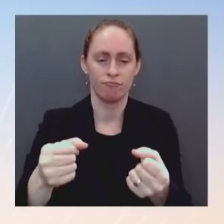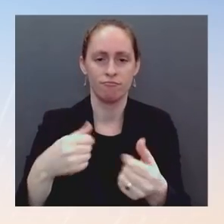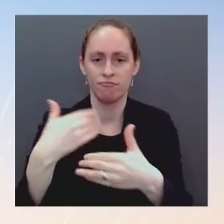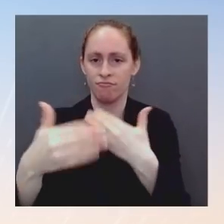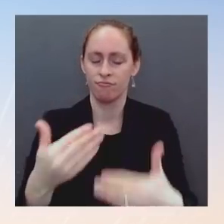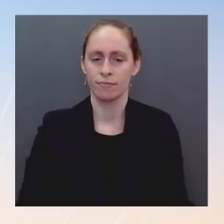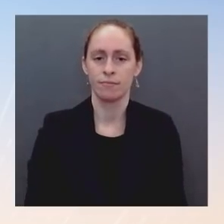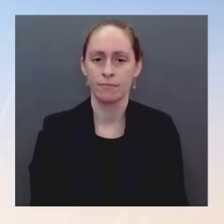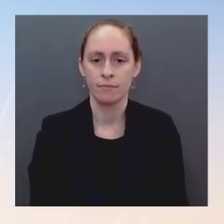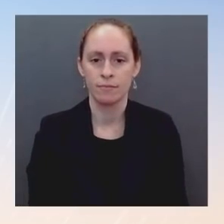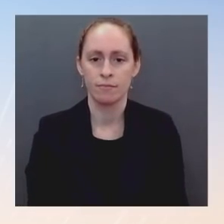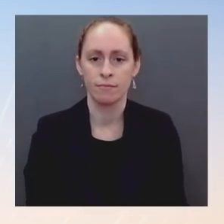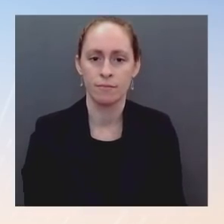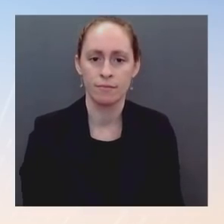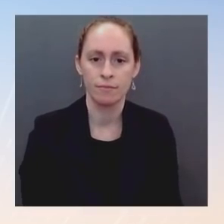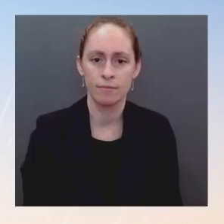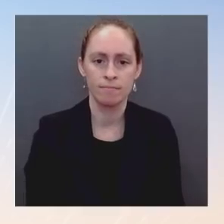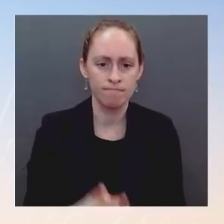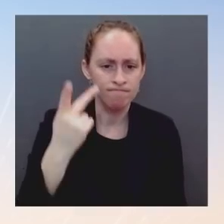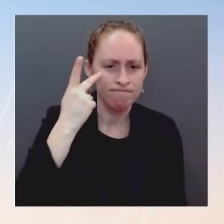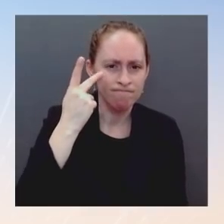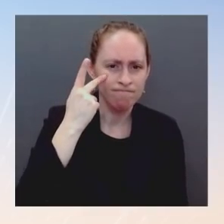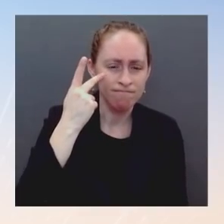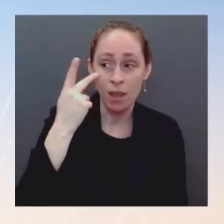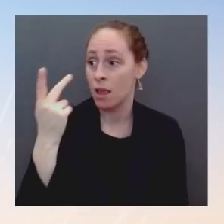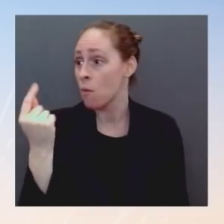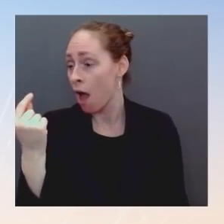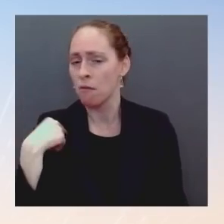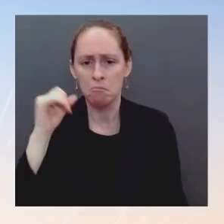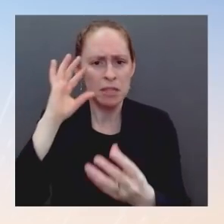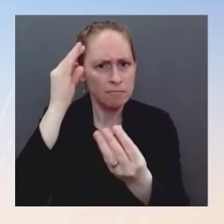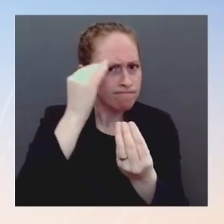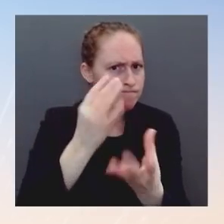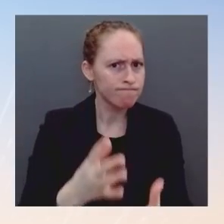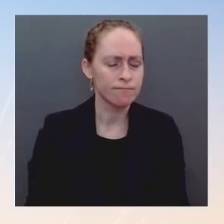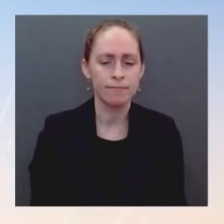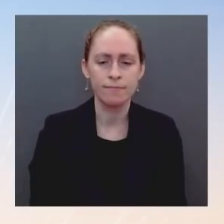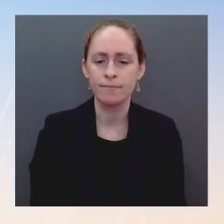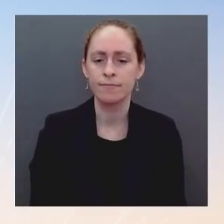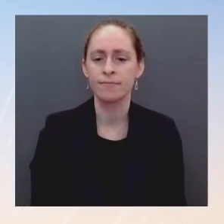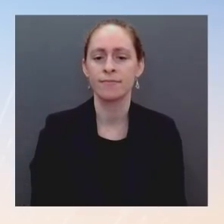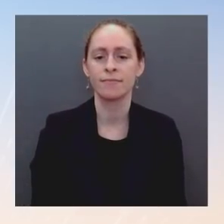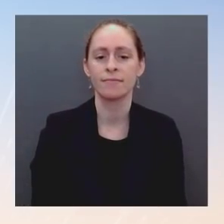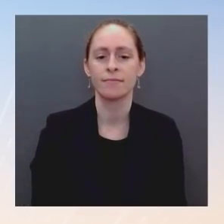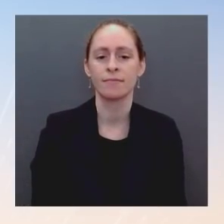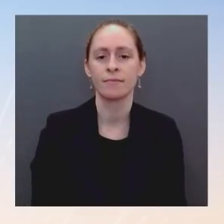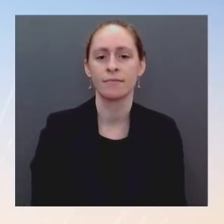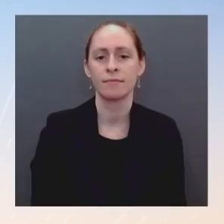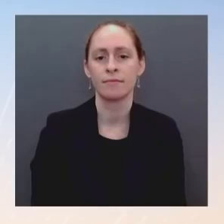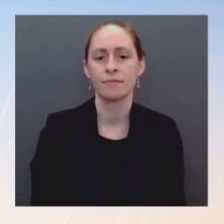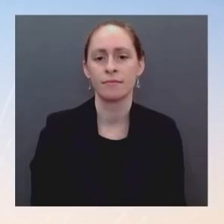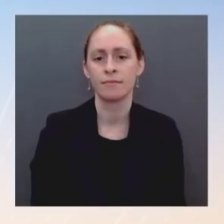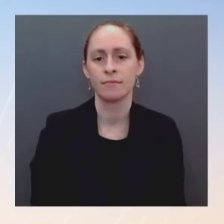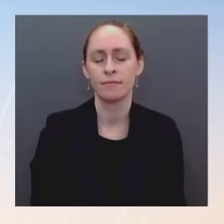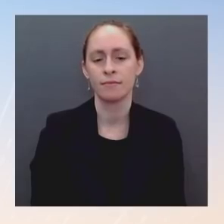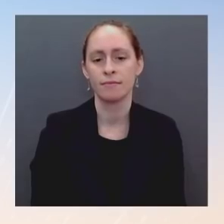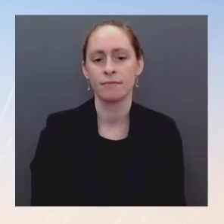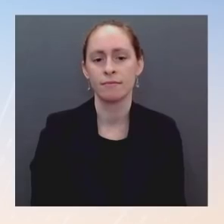Go ahead. The Press: On infrastructure, on the topic of this guidebook -- I actually just did a report in the state I cover, of California.